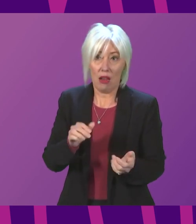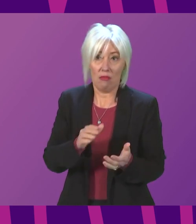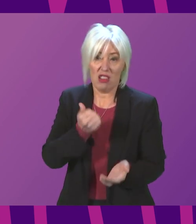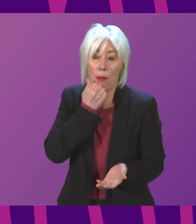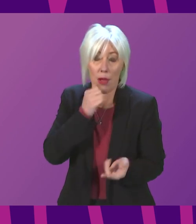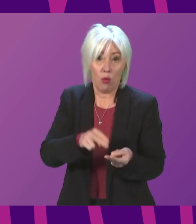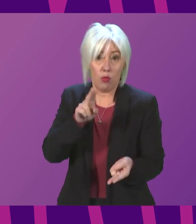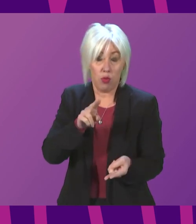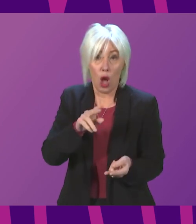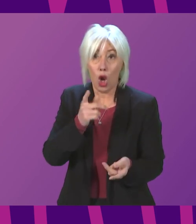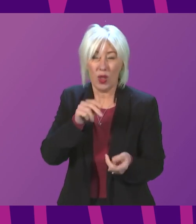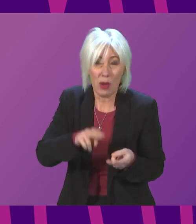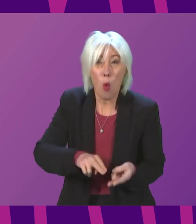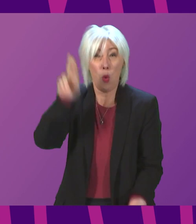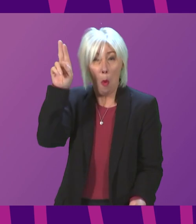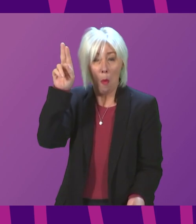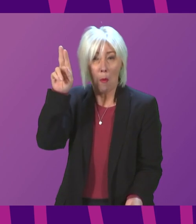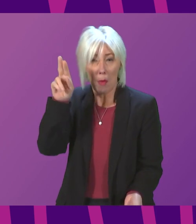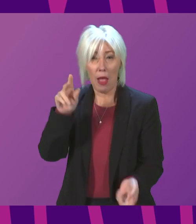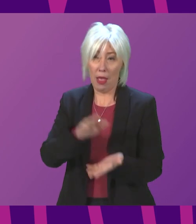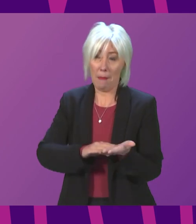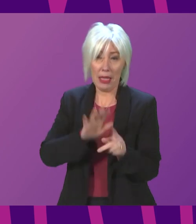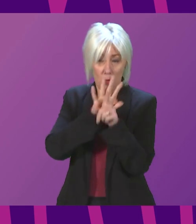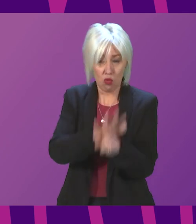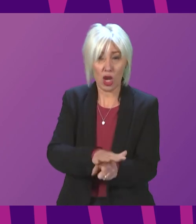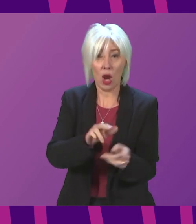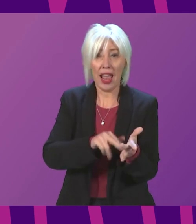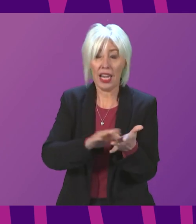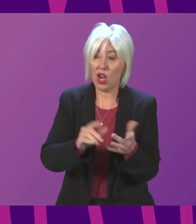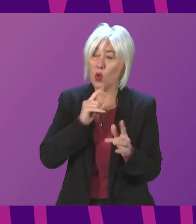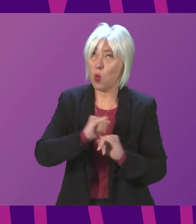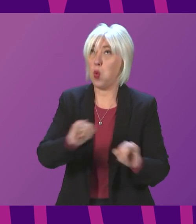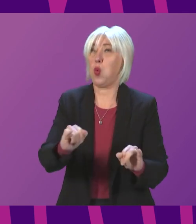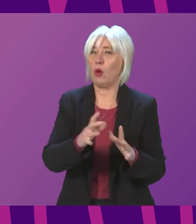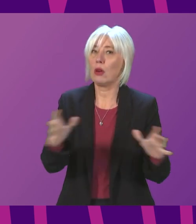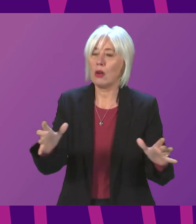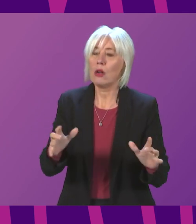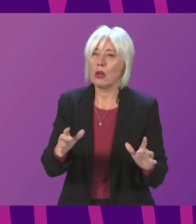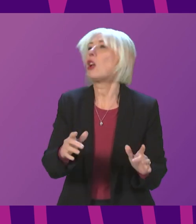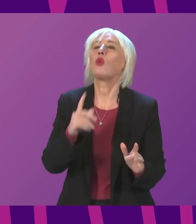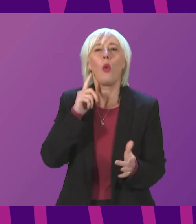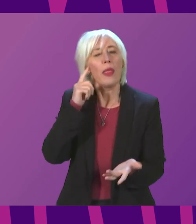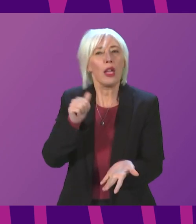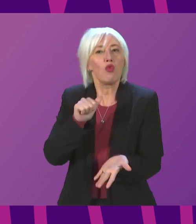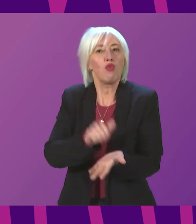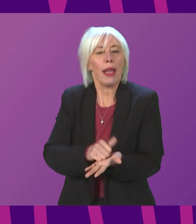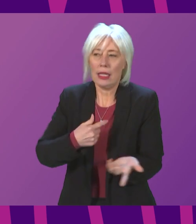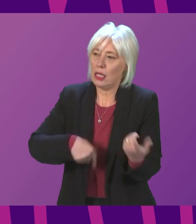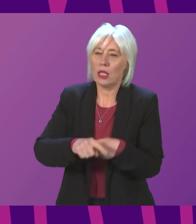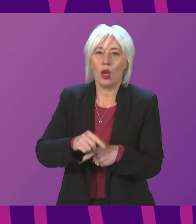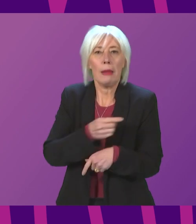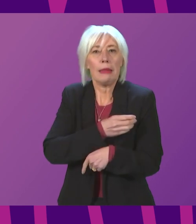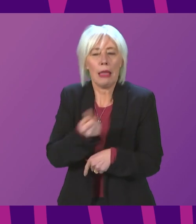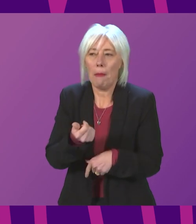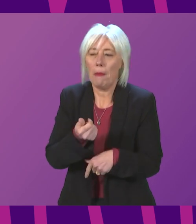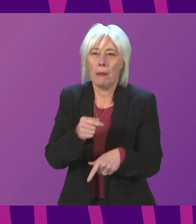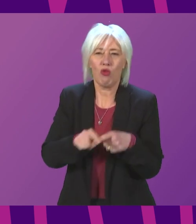and the pressure on the NHS more significant. We are right to be applying brakes, notwithstanding